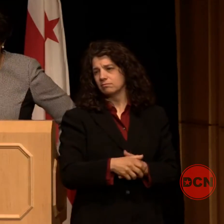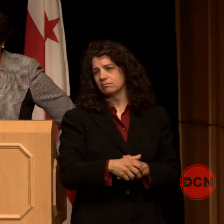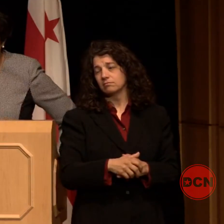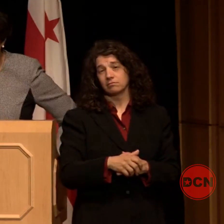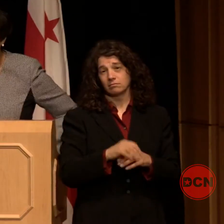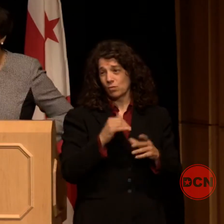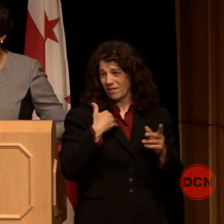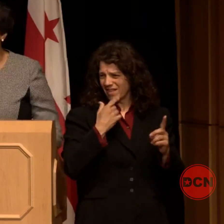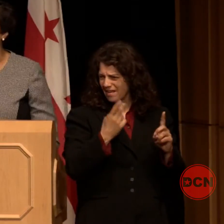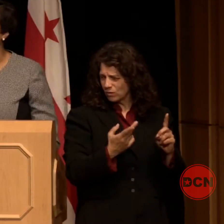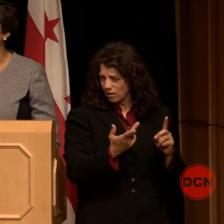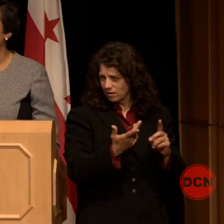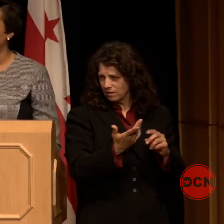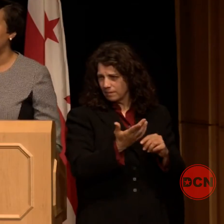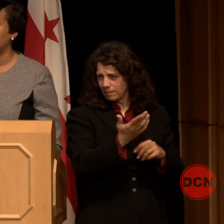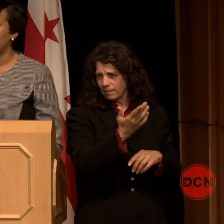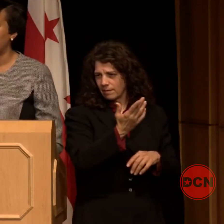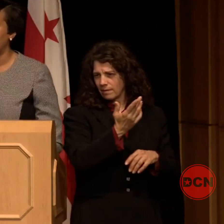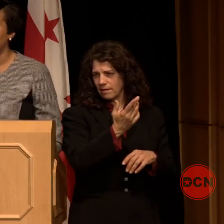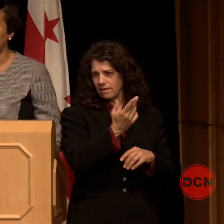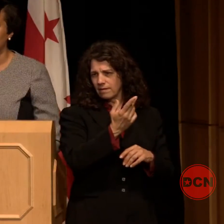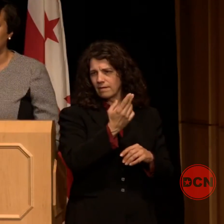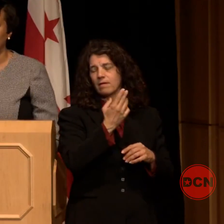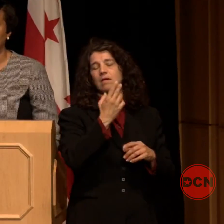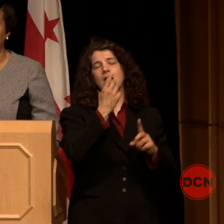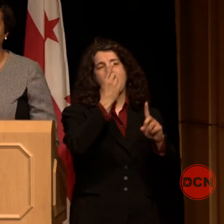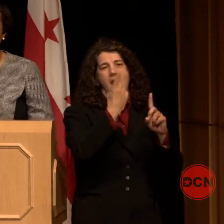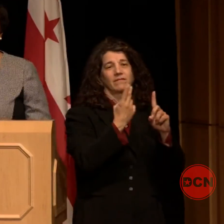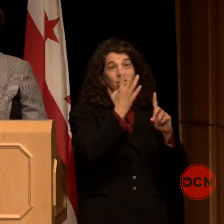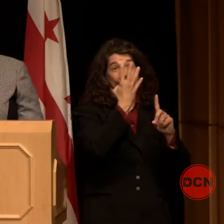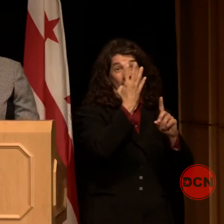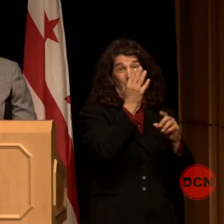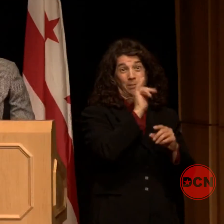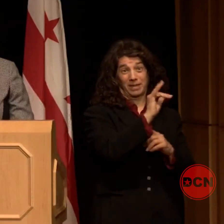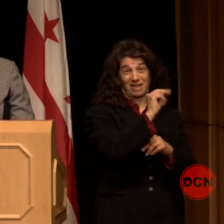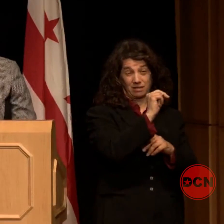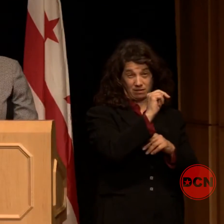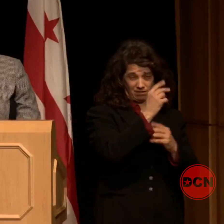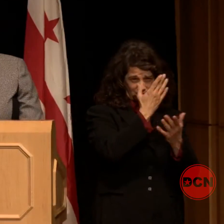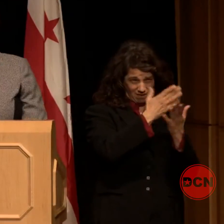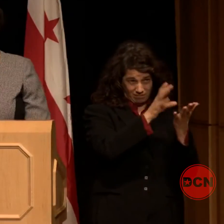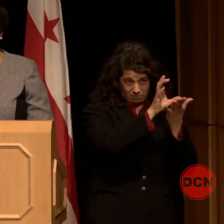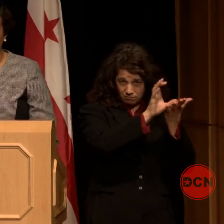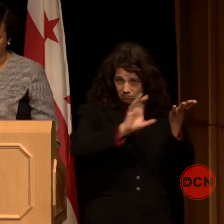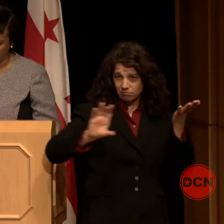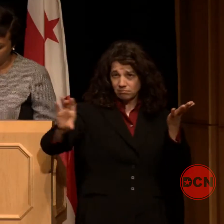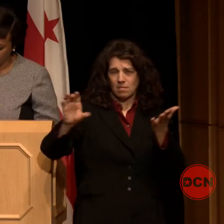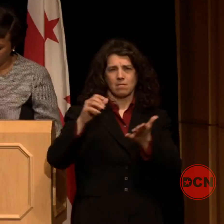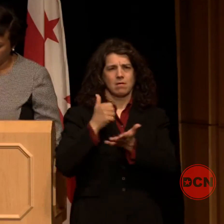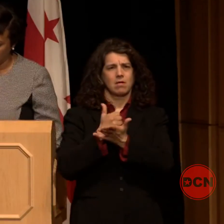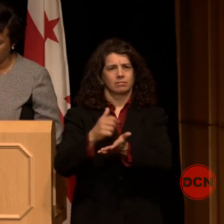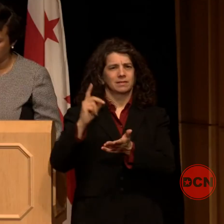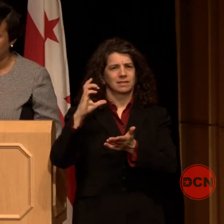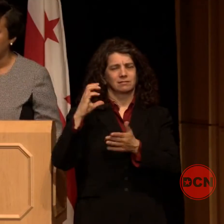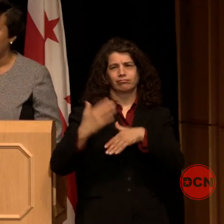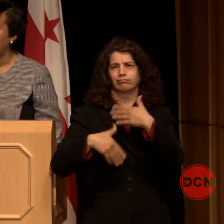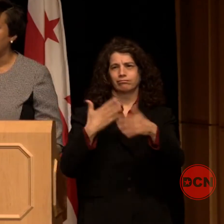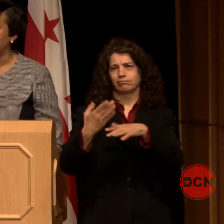DOLLARS TO GO. AND YOU KNOW WE HAVE OUR EYES ON REPLACING THE MPD HEADQUARTERS AND OUR CORRECTIONS FACILITY AND